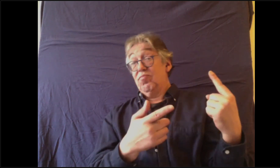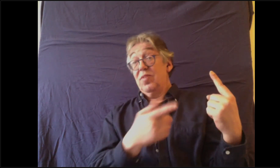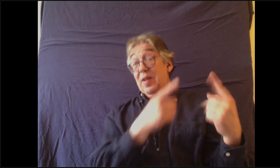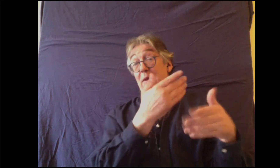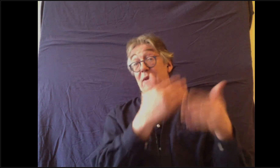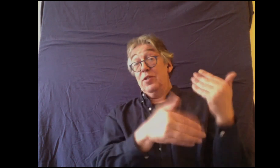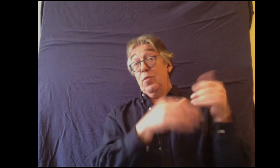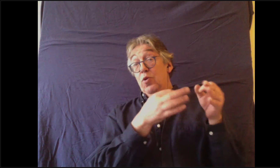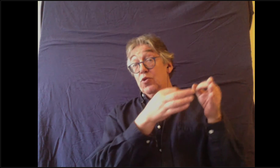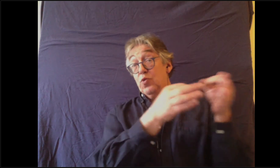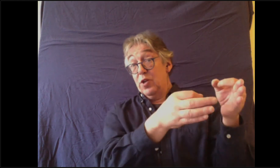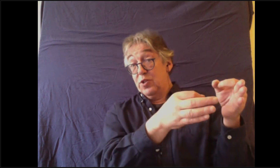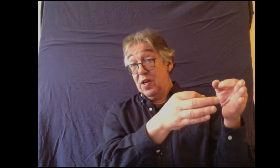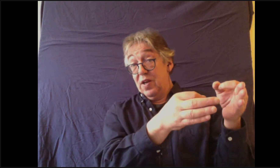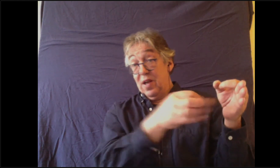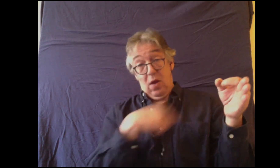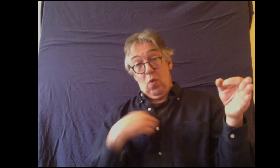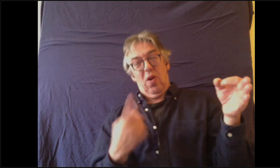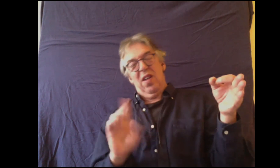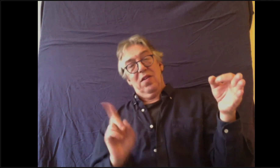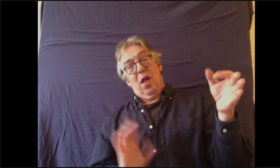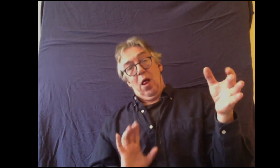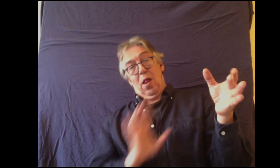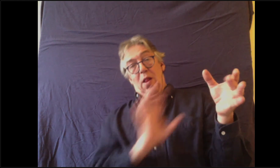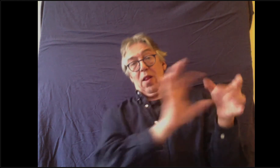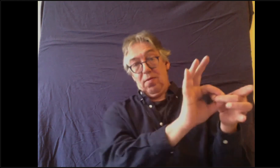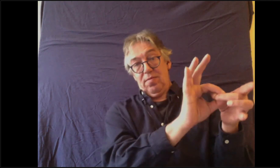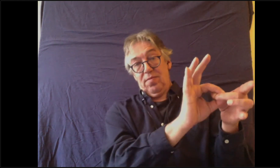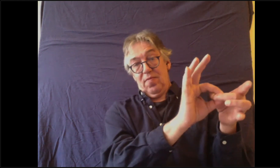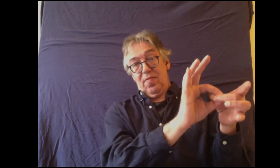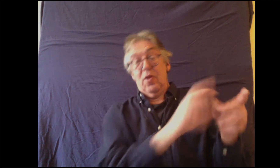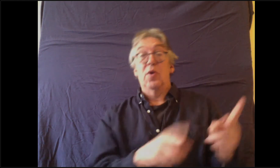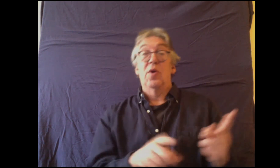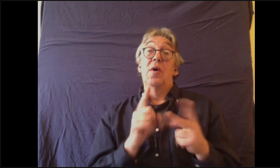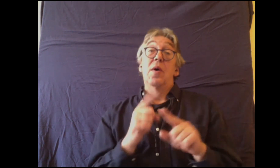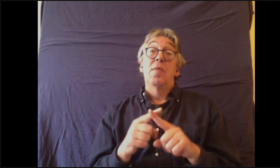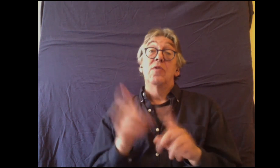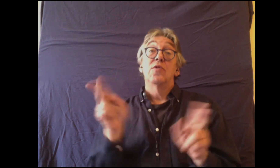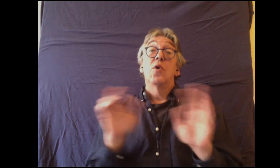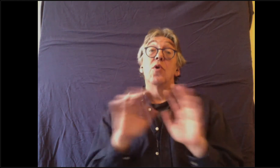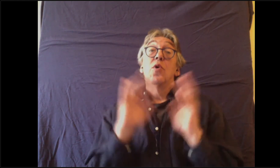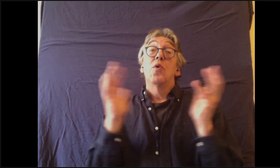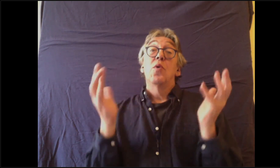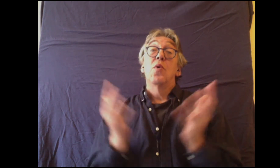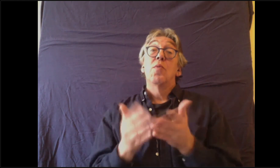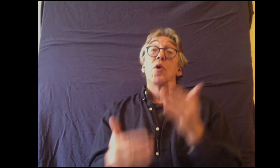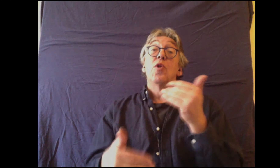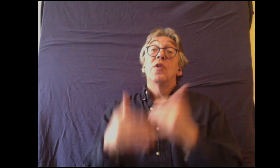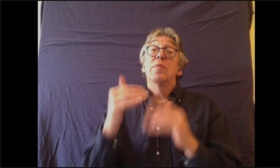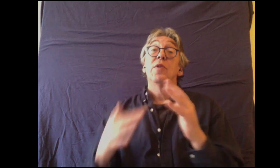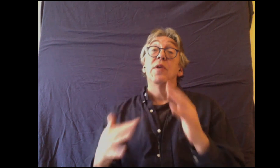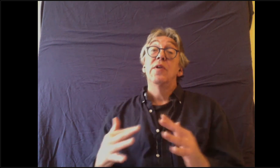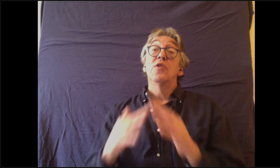And also some of the very good work which was done during the global disability summit in London in 2018.